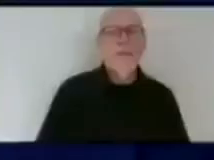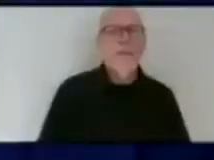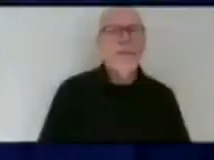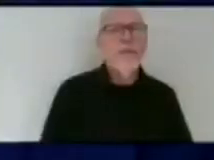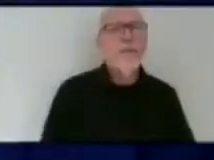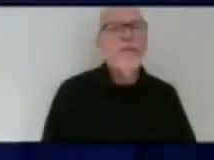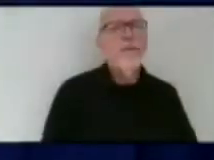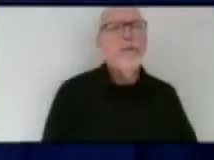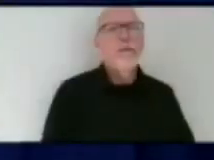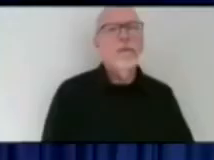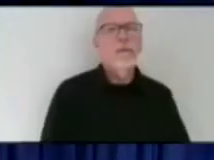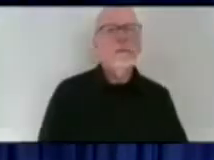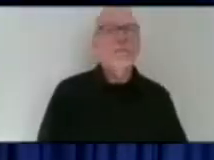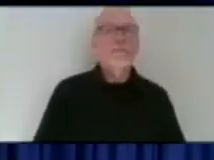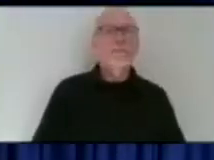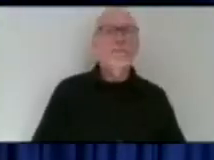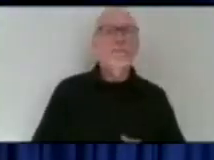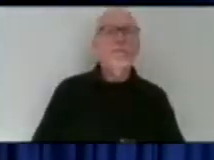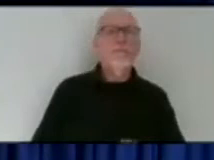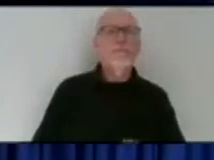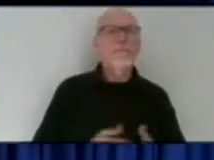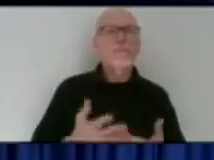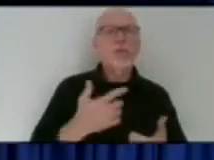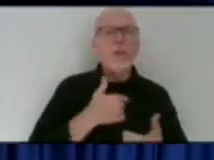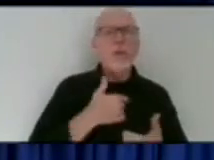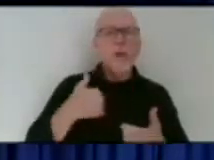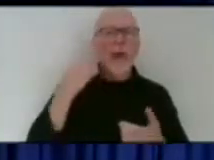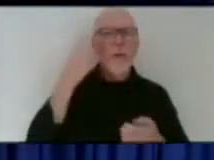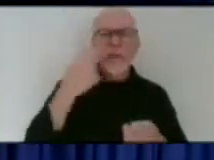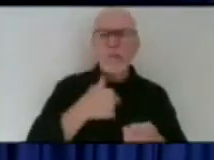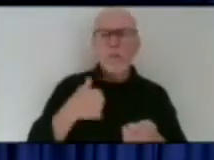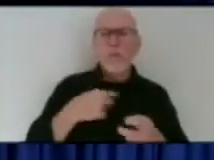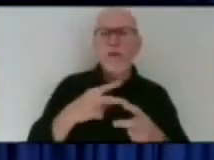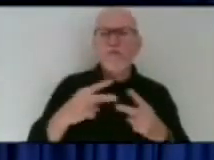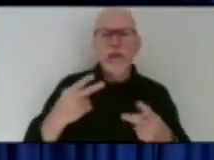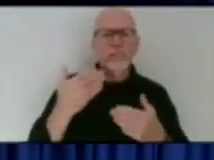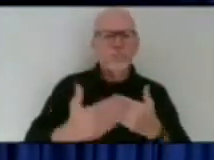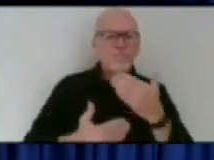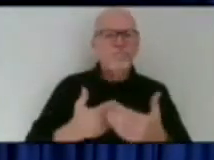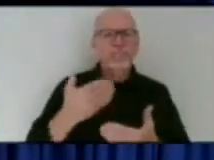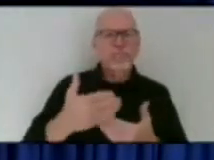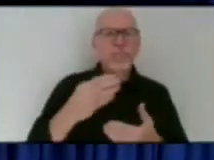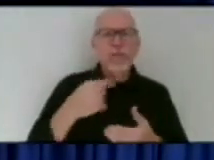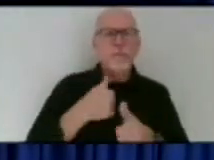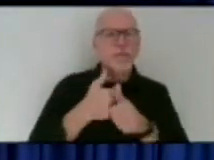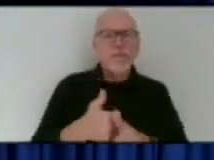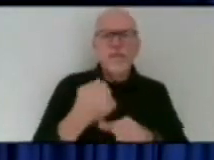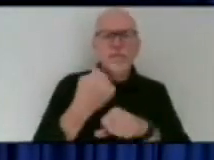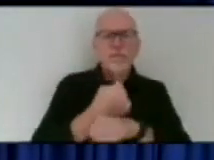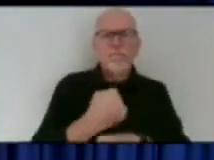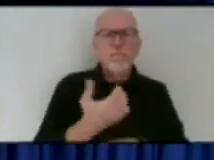No, we've been very methodical. Um, and data driven. I guess you could always